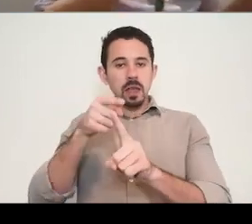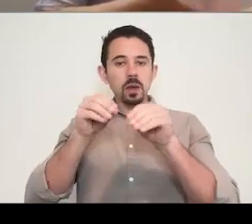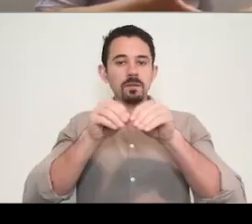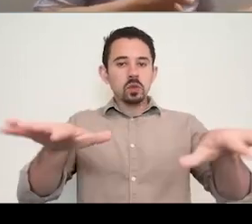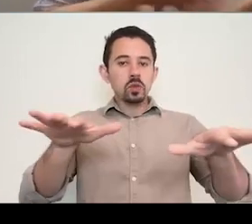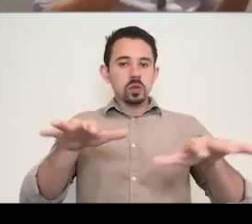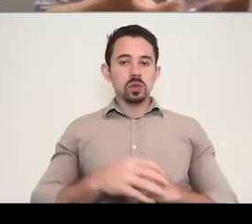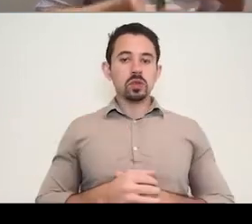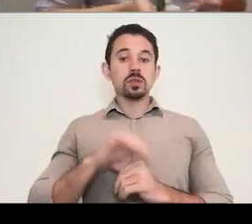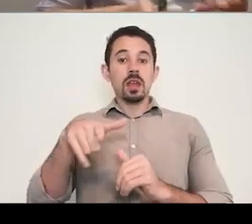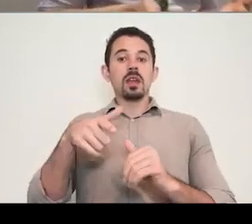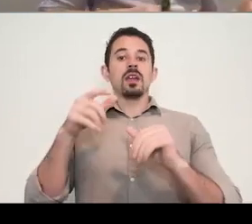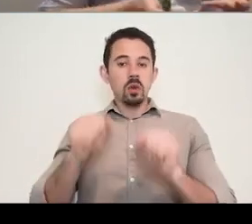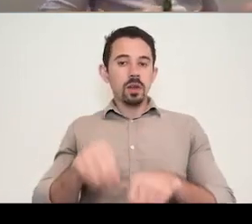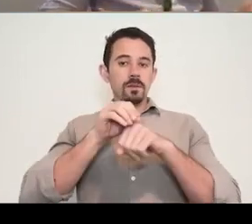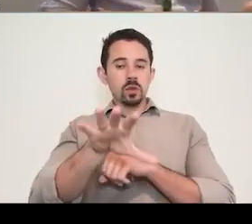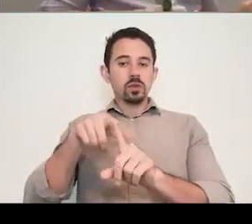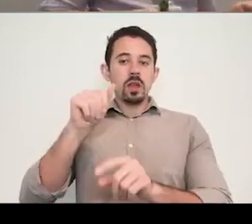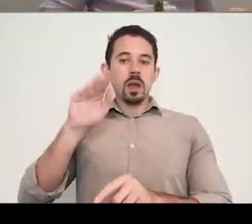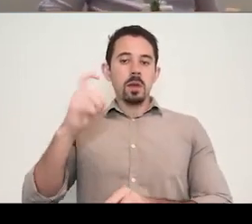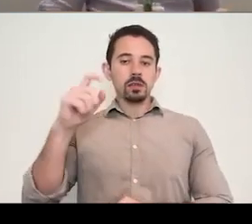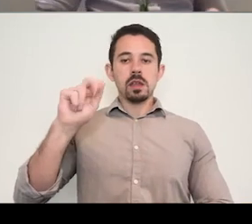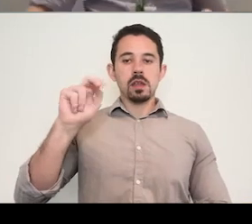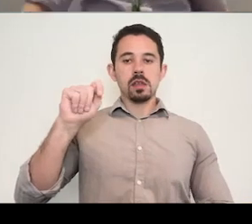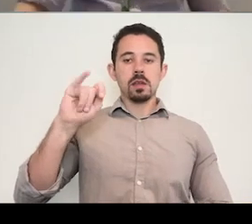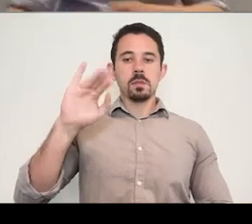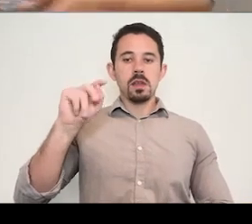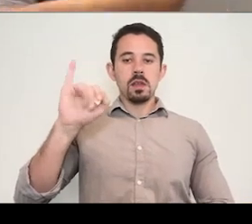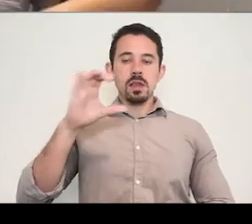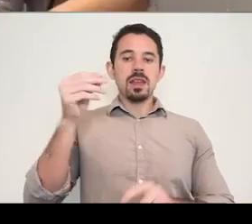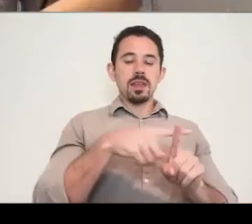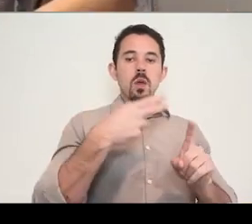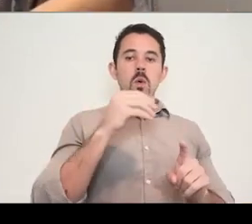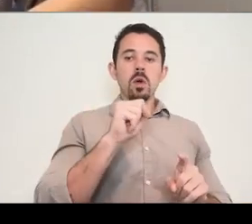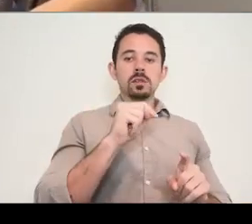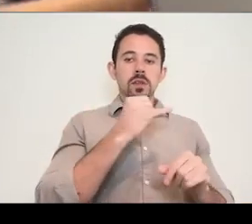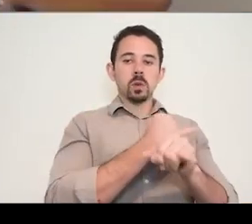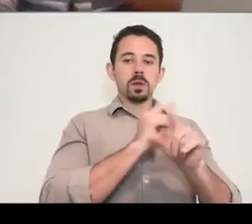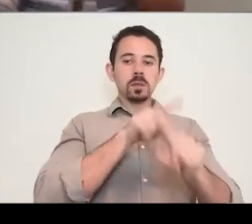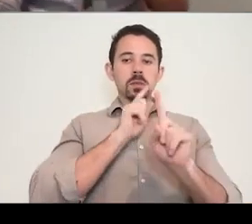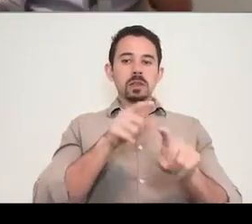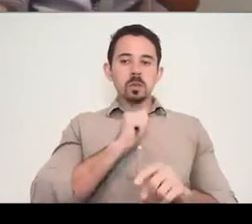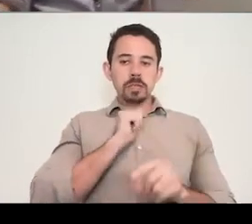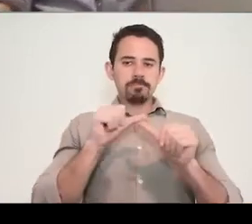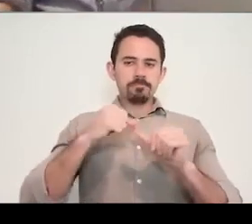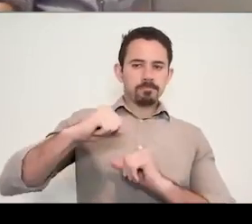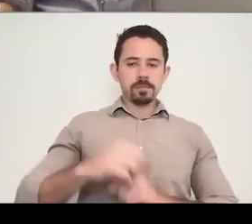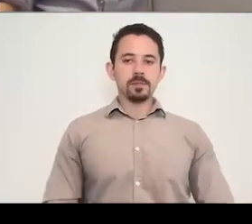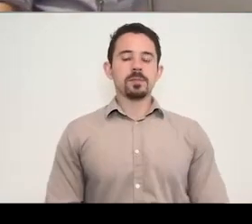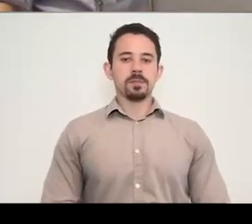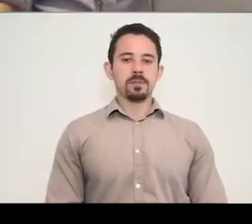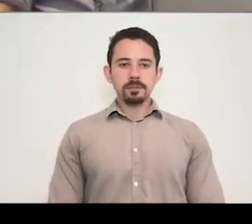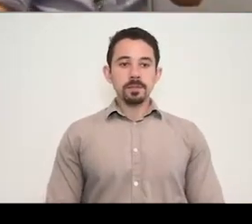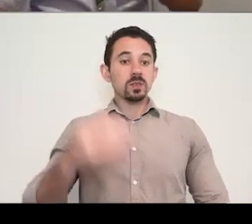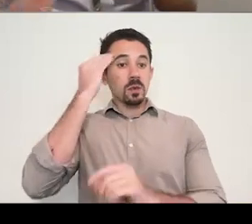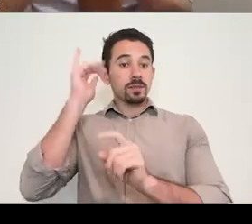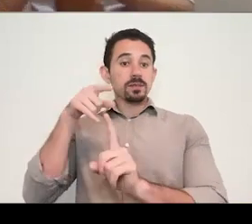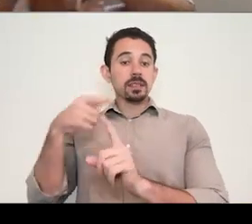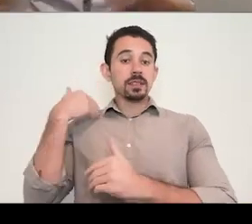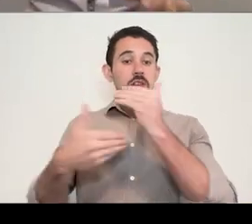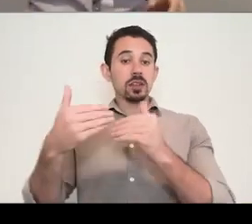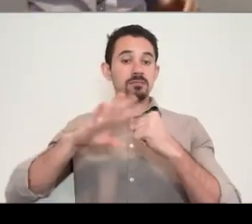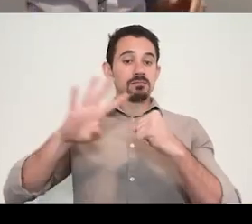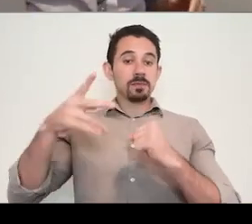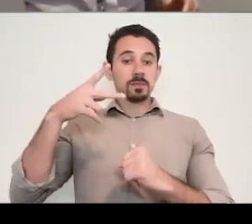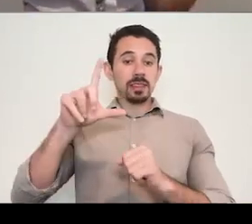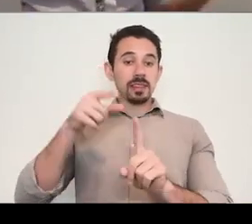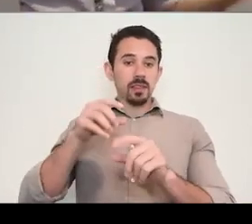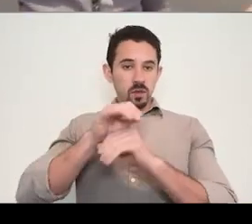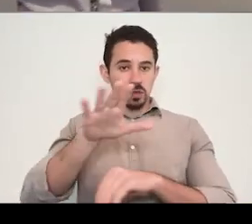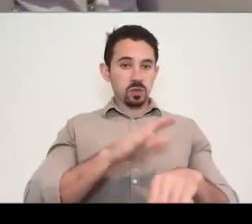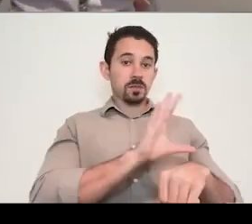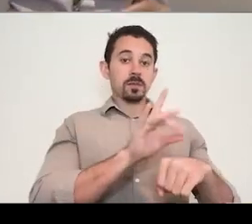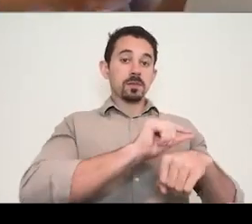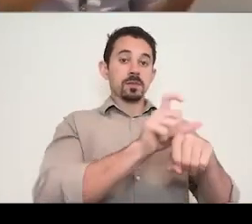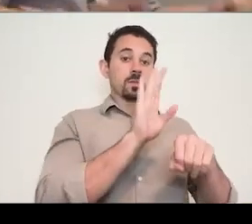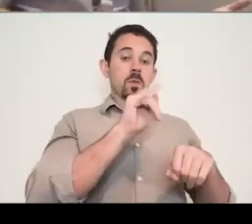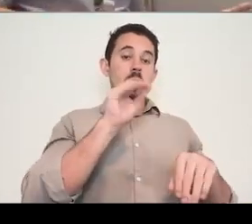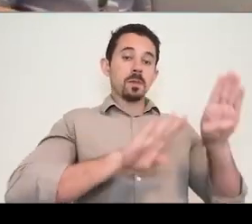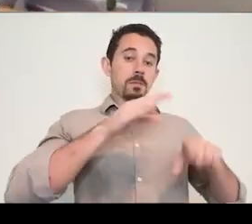antibiotic and host immune response tolerance. So knowing that the generation of secreted Pel